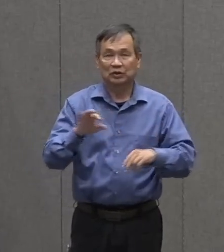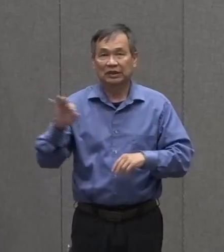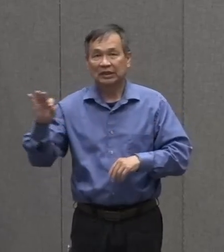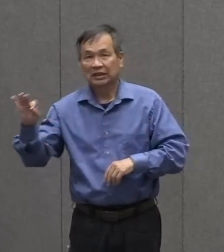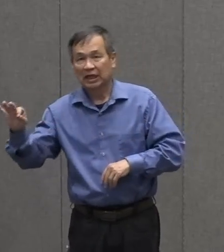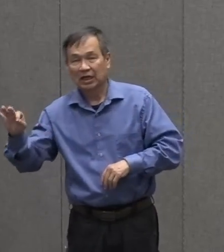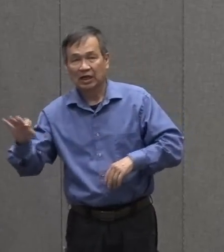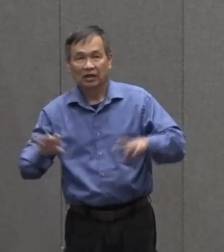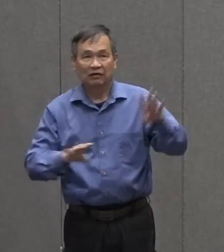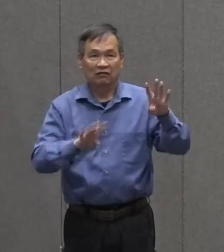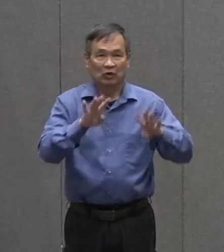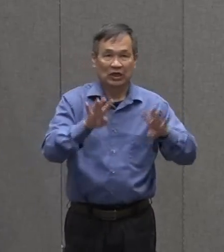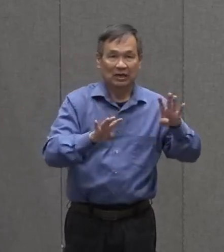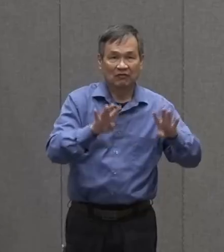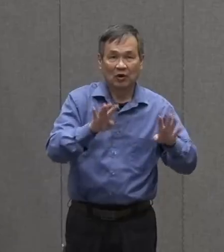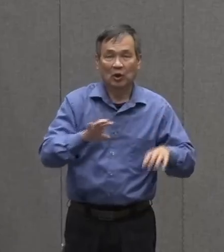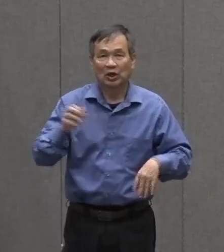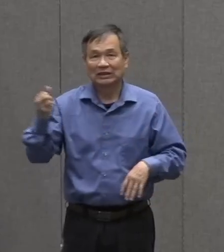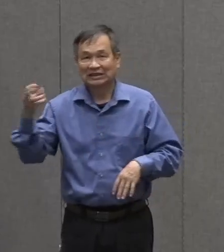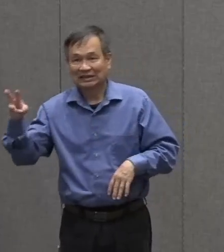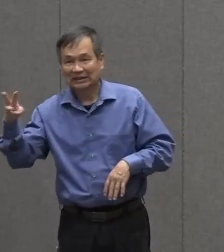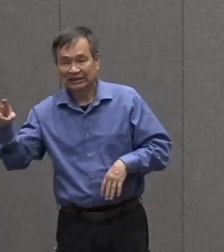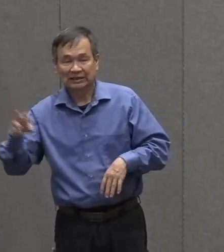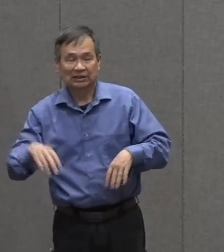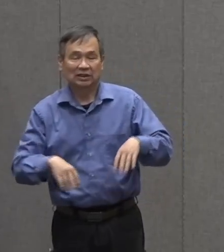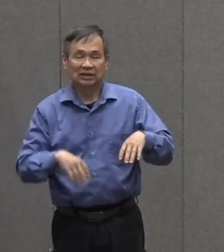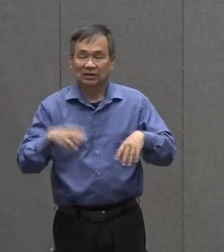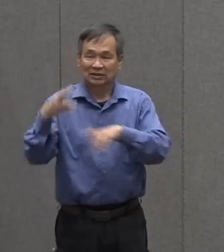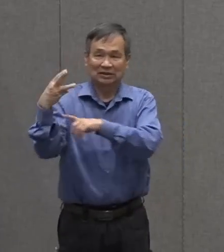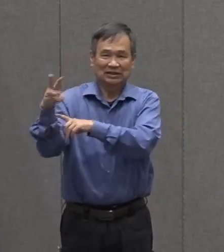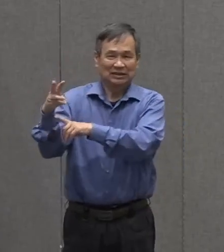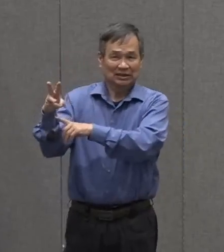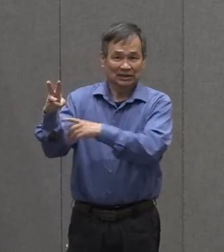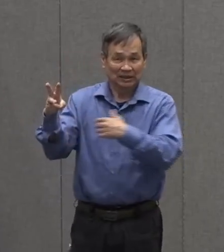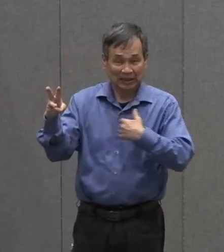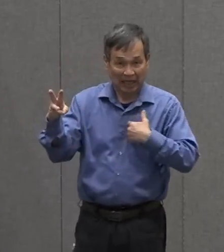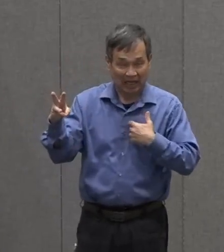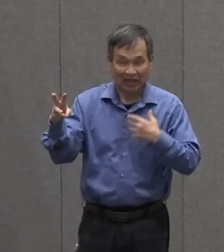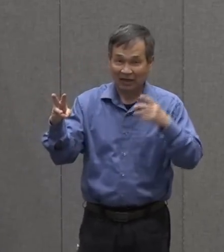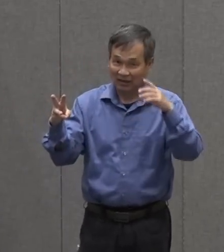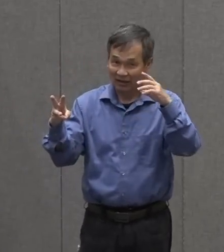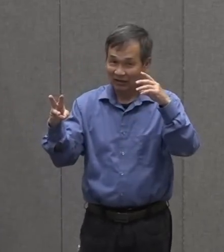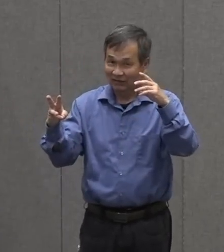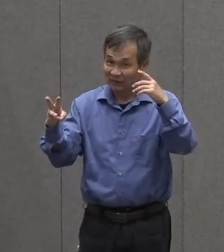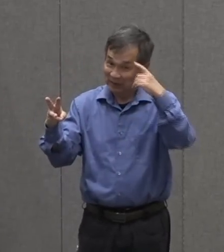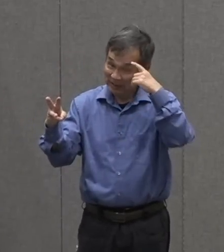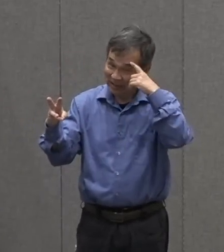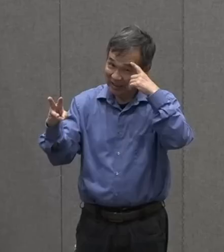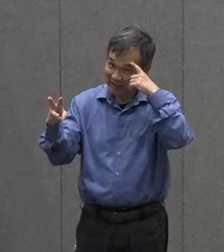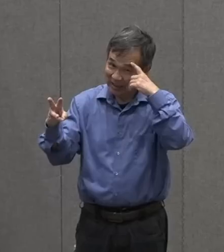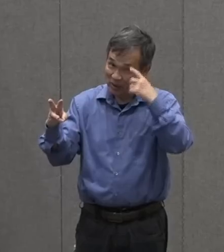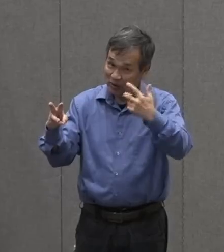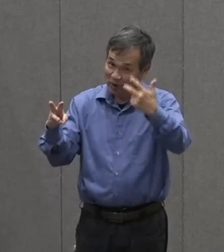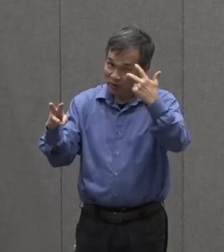four times four, which is 16. Does 16 only have what you predicted was the pattern, only three factors.